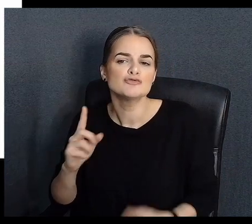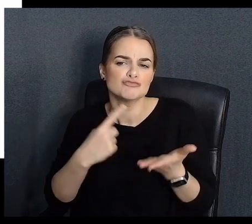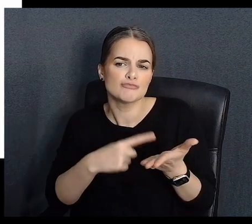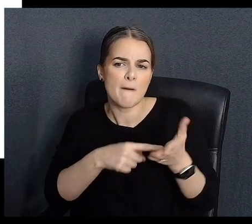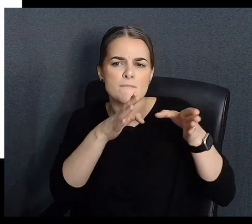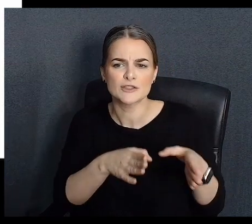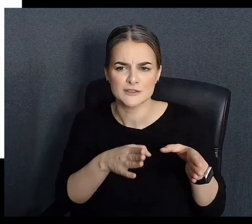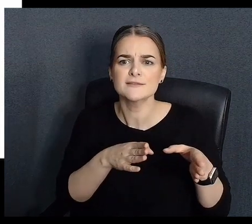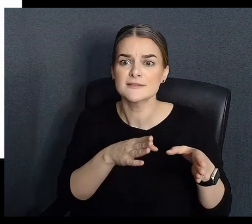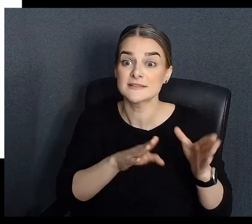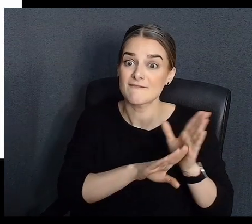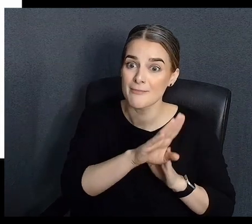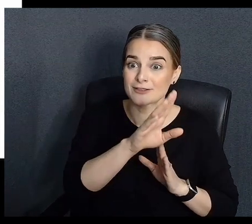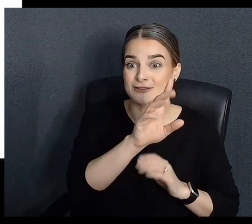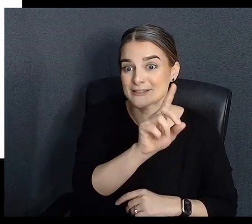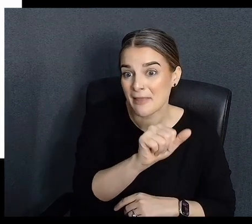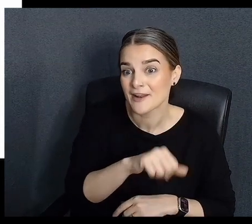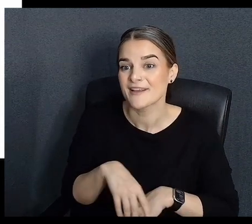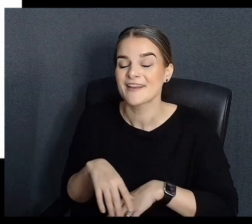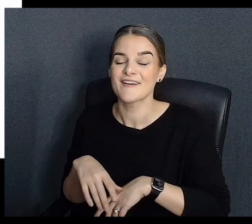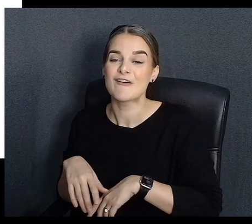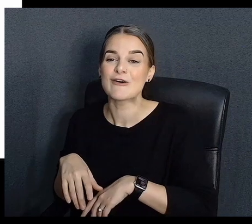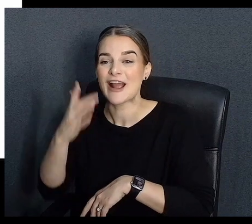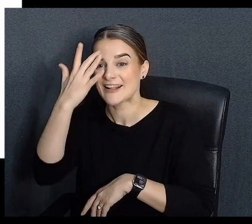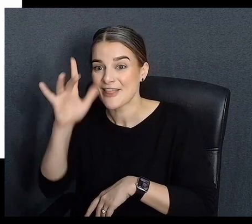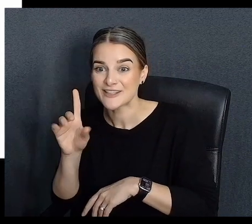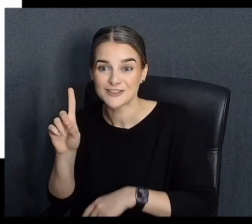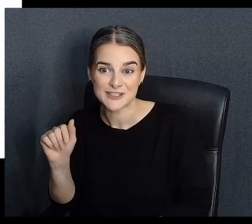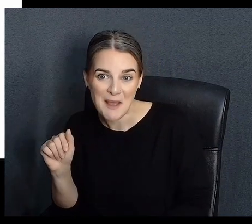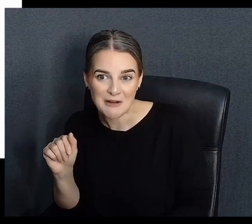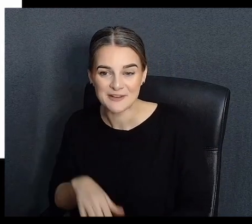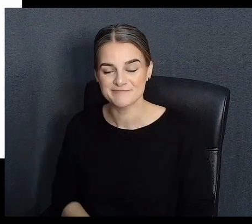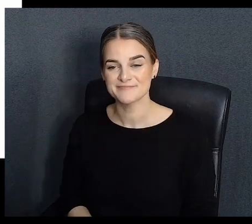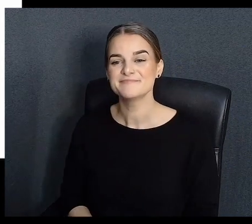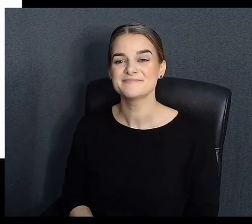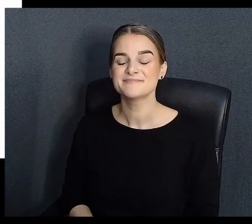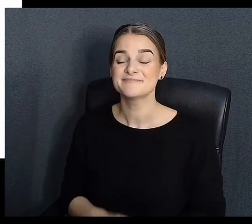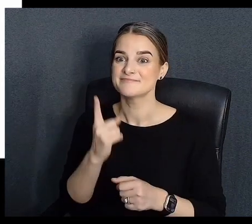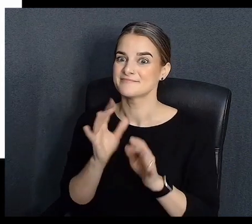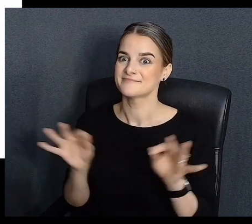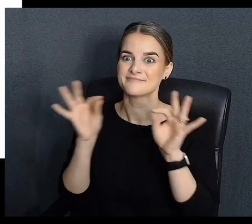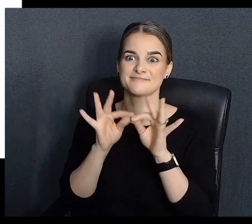or intellectual disability. And then one of the big ones we're going to be talking about today is SGD, so